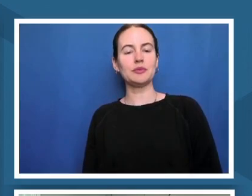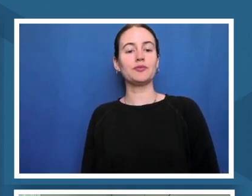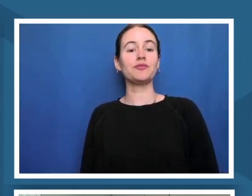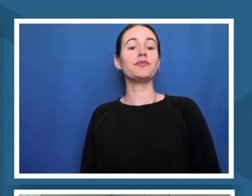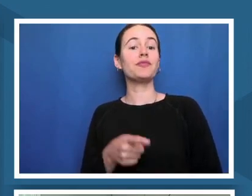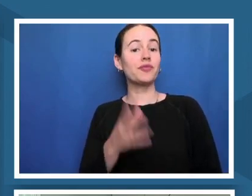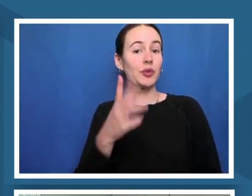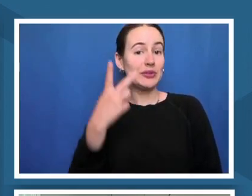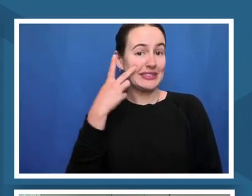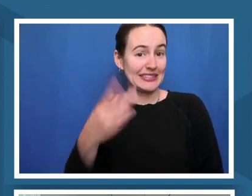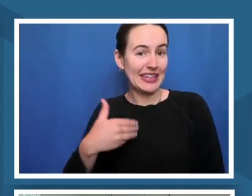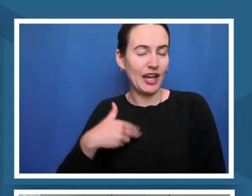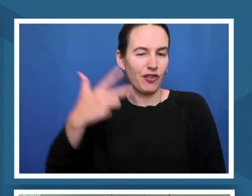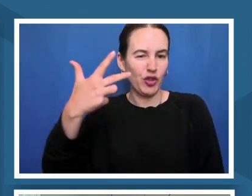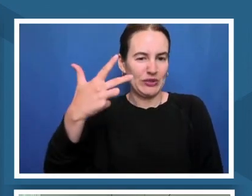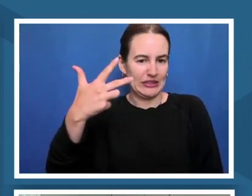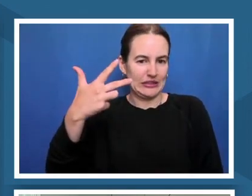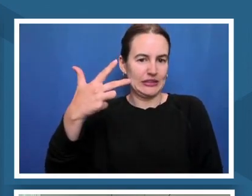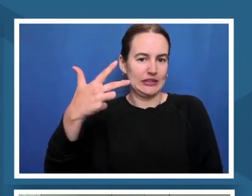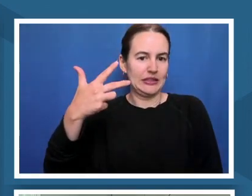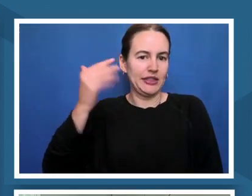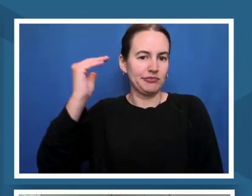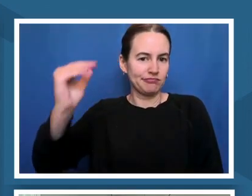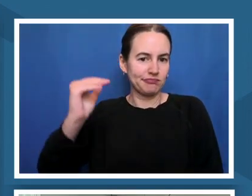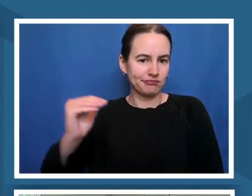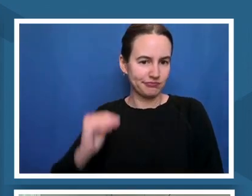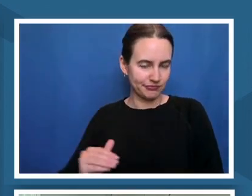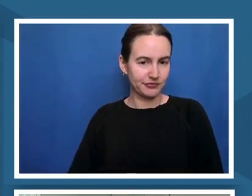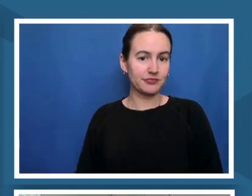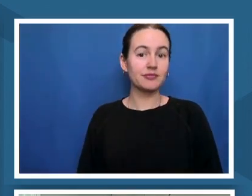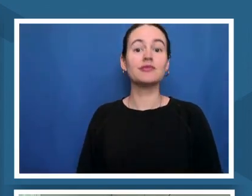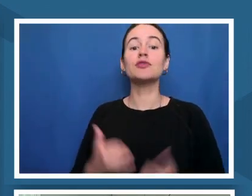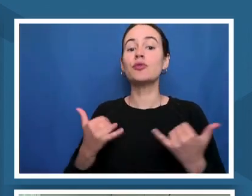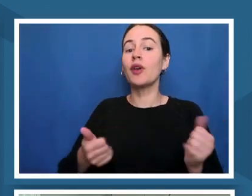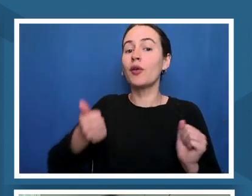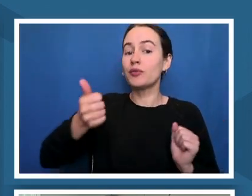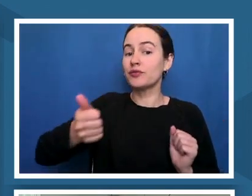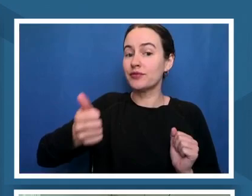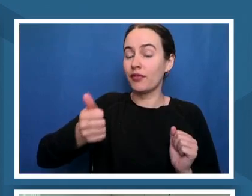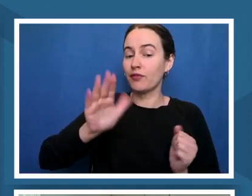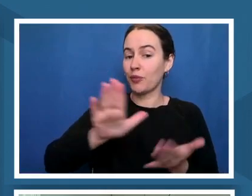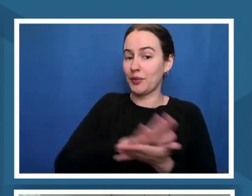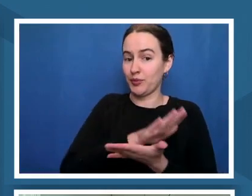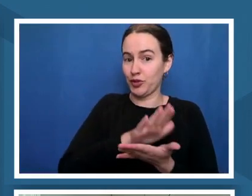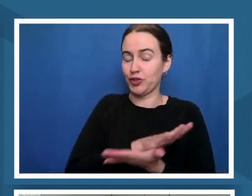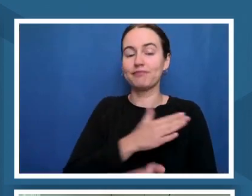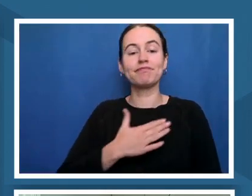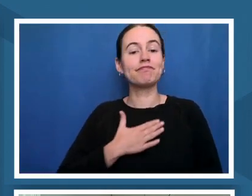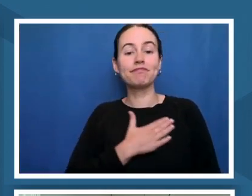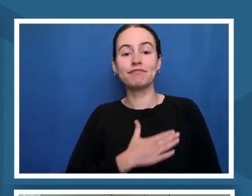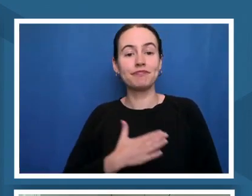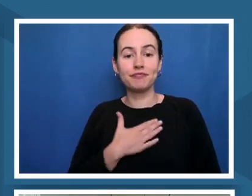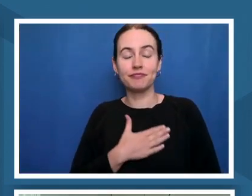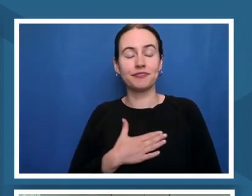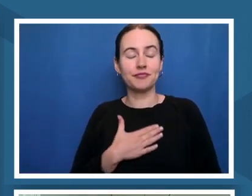steps on this slide so on your own page